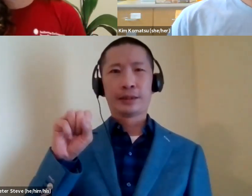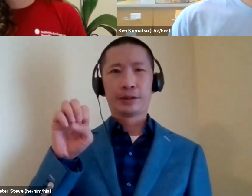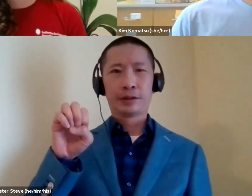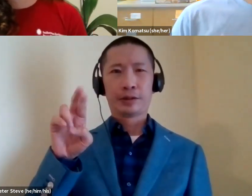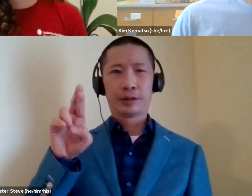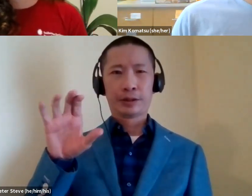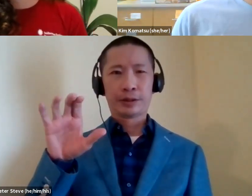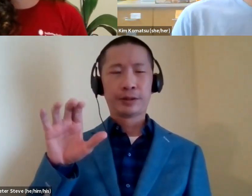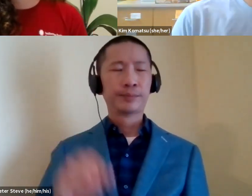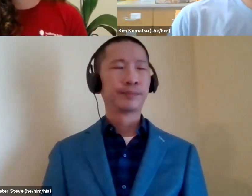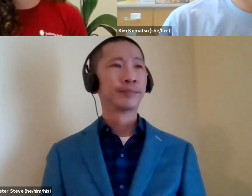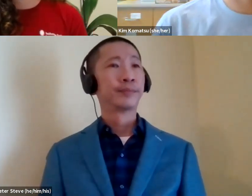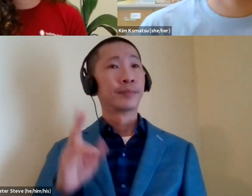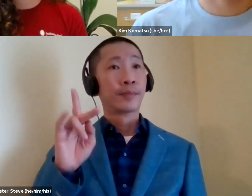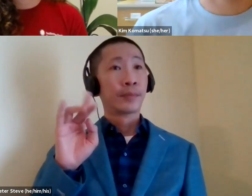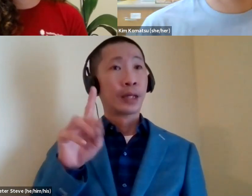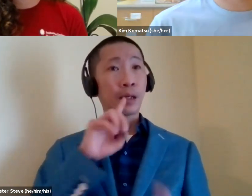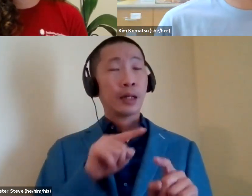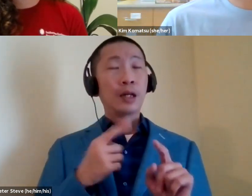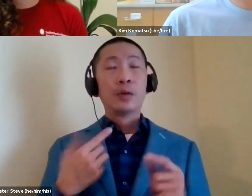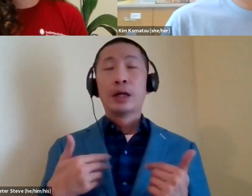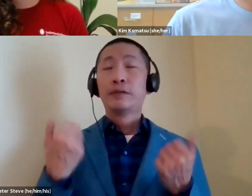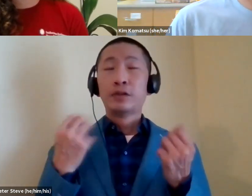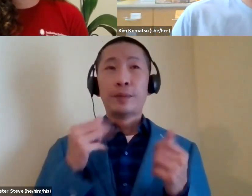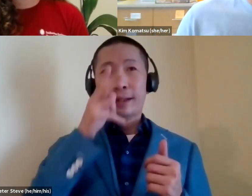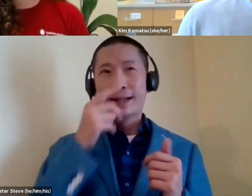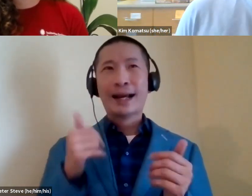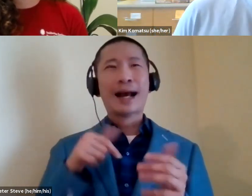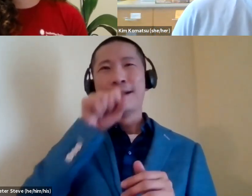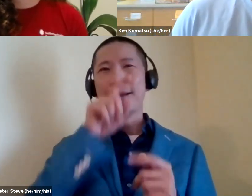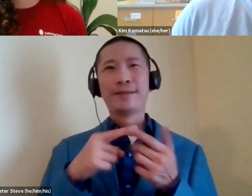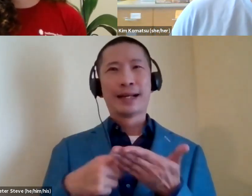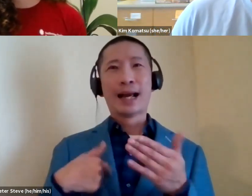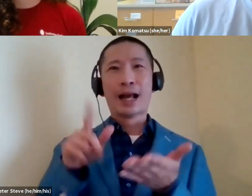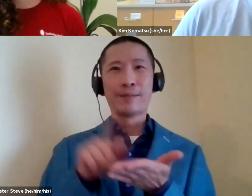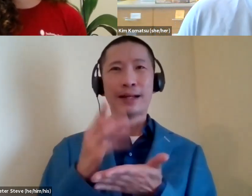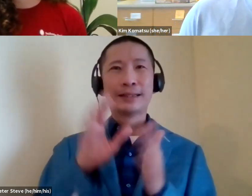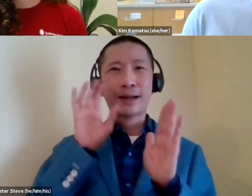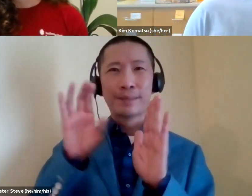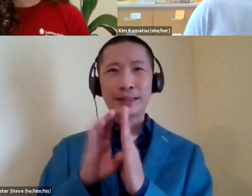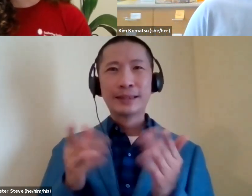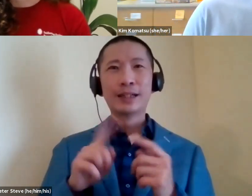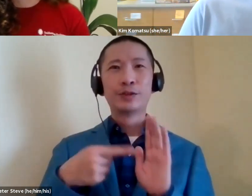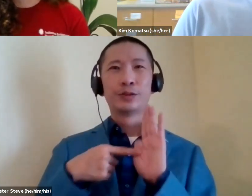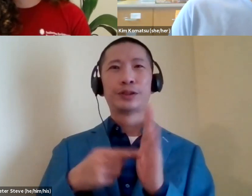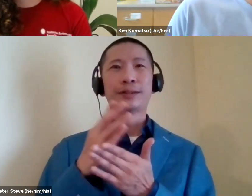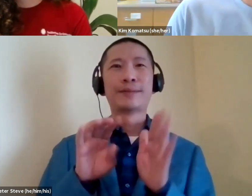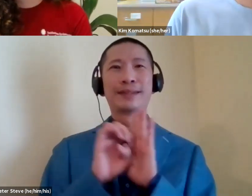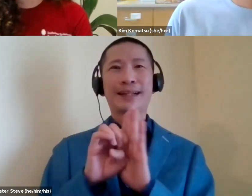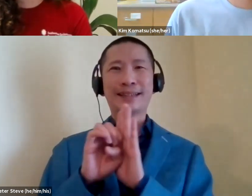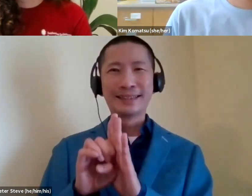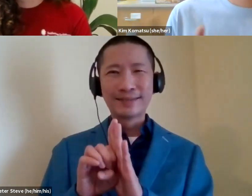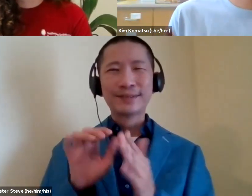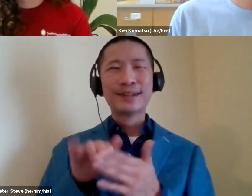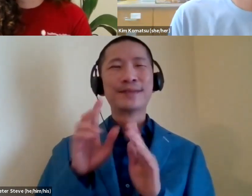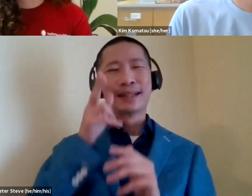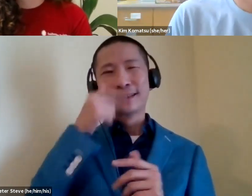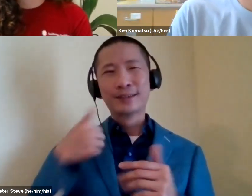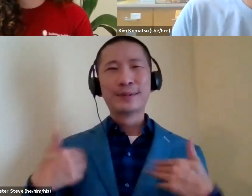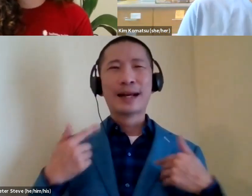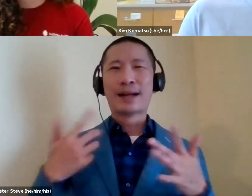Kim Komatsu (she/her): We have so many insects here at SERC and it's one of my favorite things to talk about I've printed out some pictures here to show of some of the examples of types of insects, we have because I'm just so excited about it.